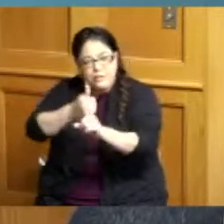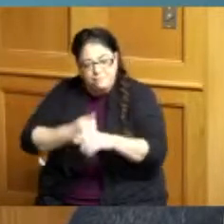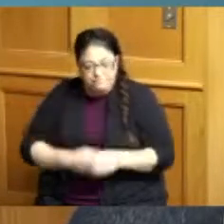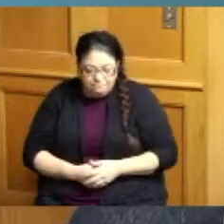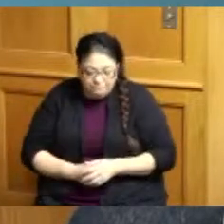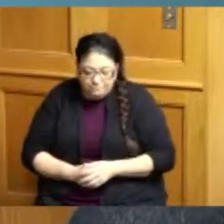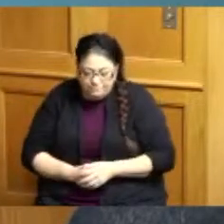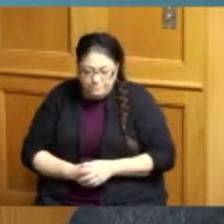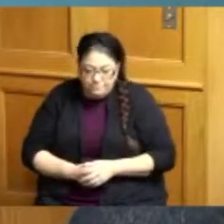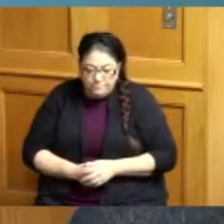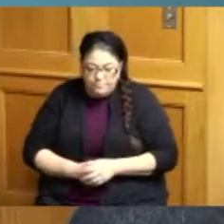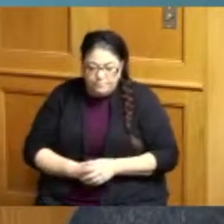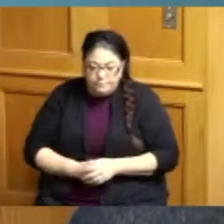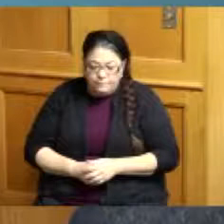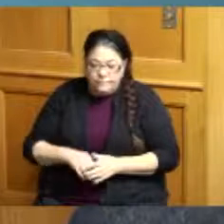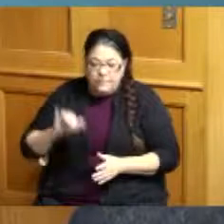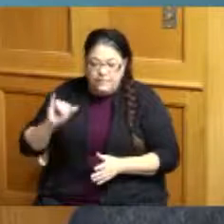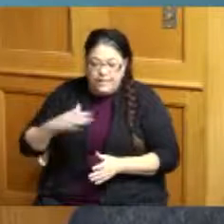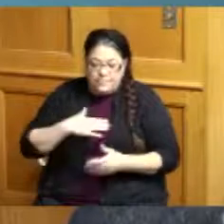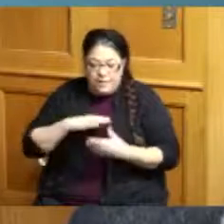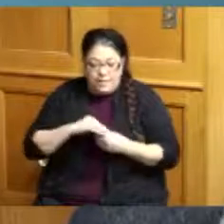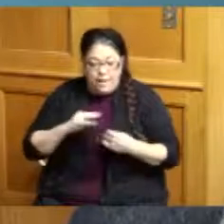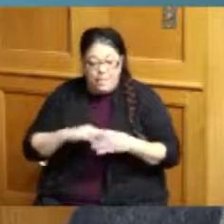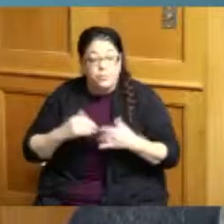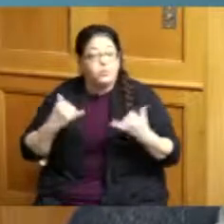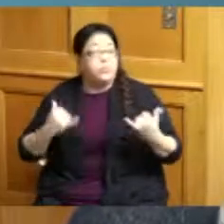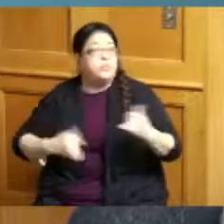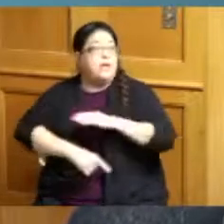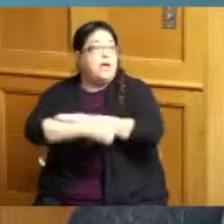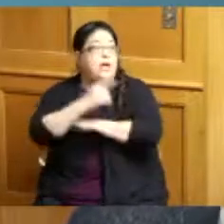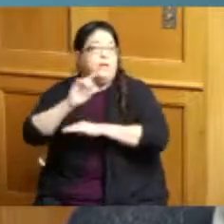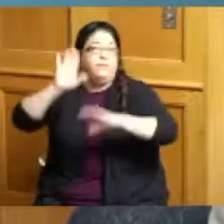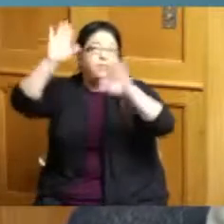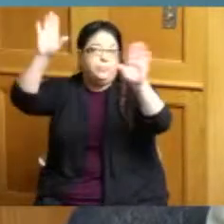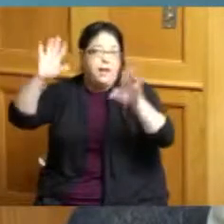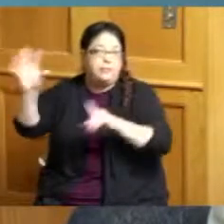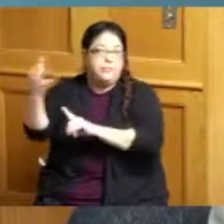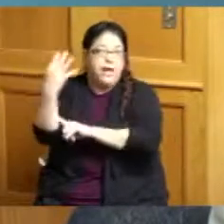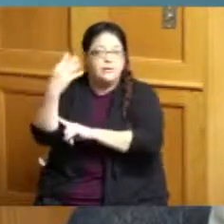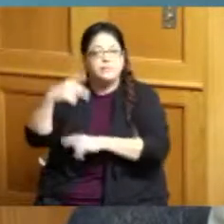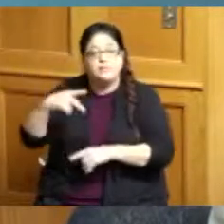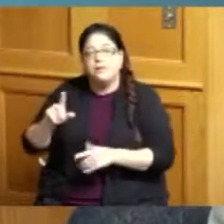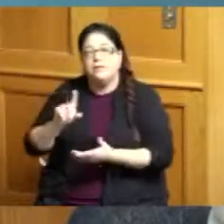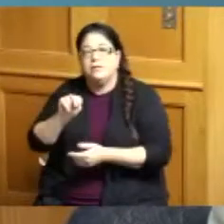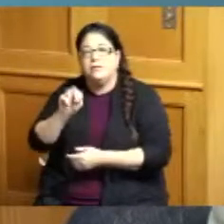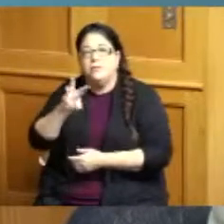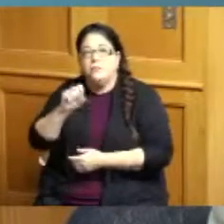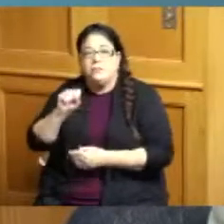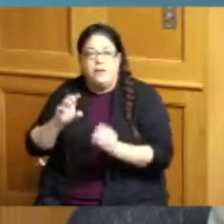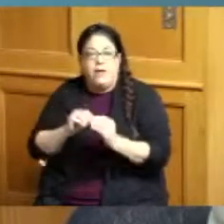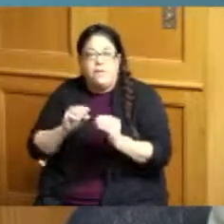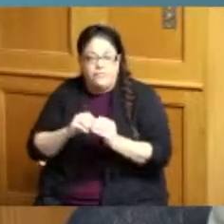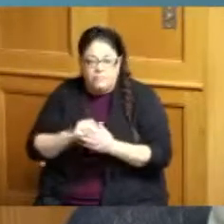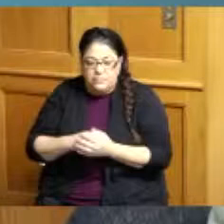think that I have and today we had a fantastic press conference I want to congratulate Judge